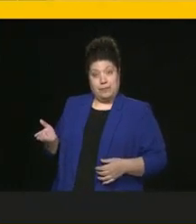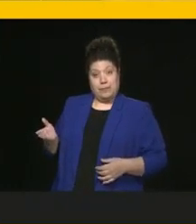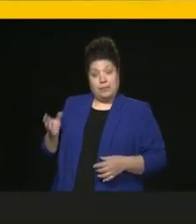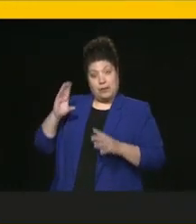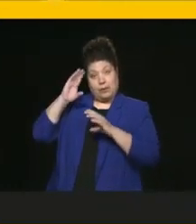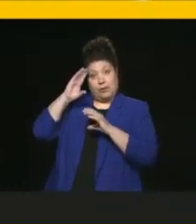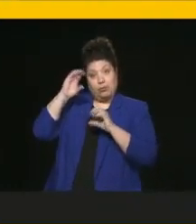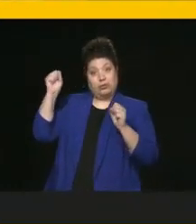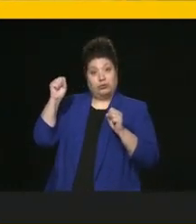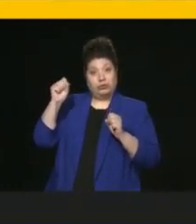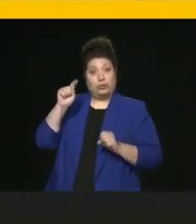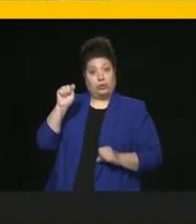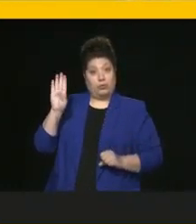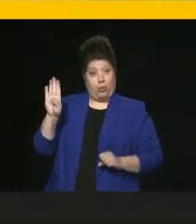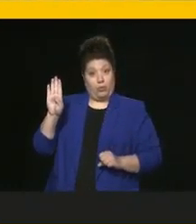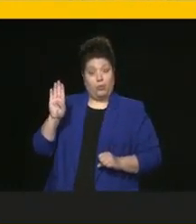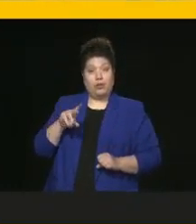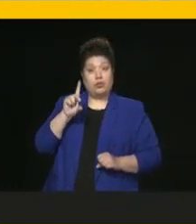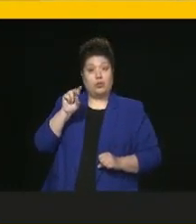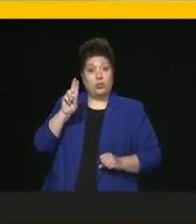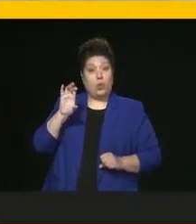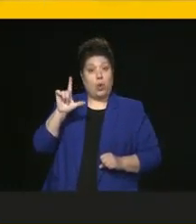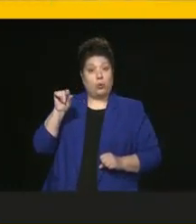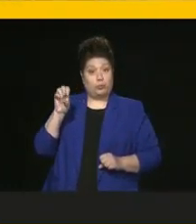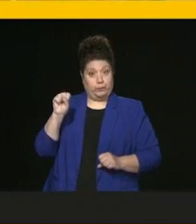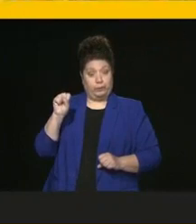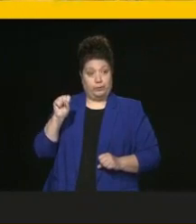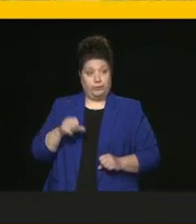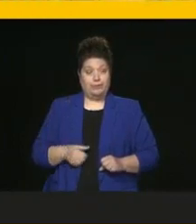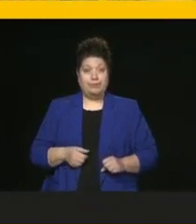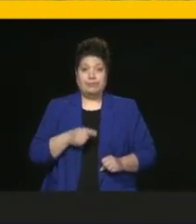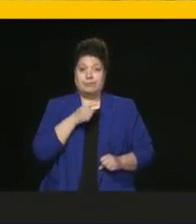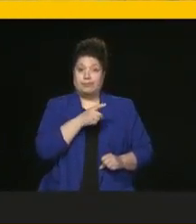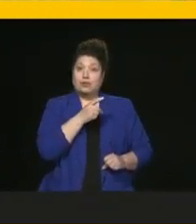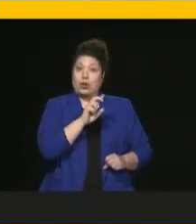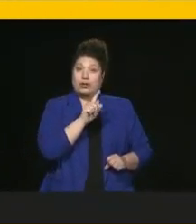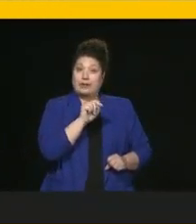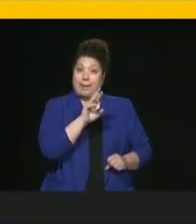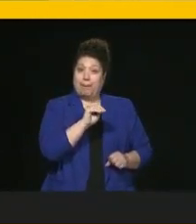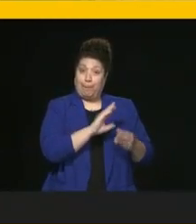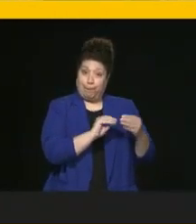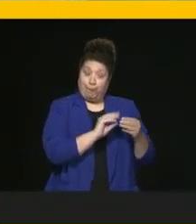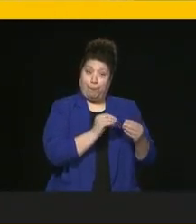LET'S LISTEN IN LIVE.